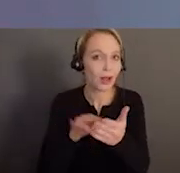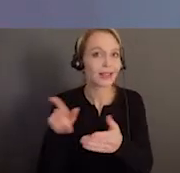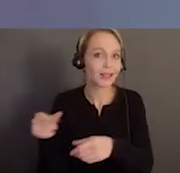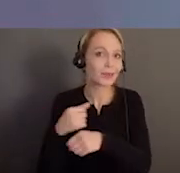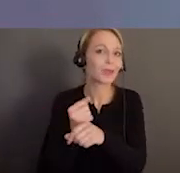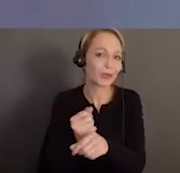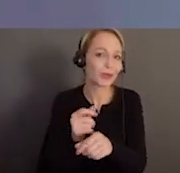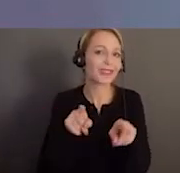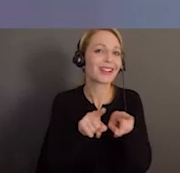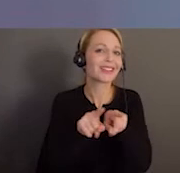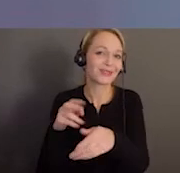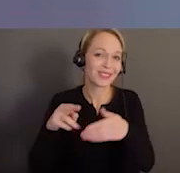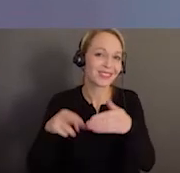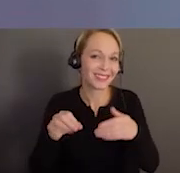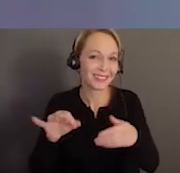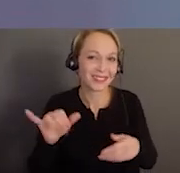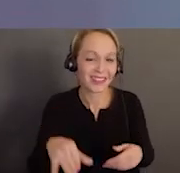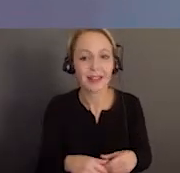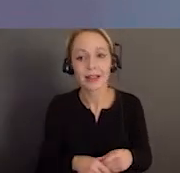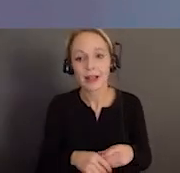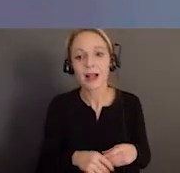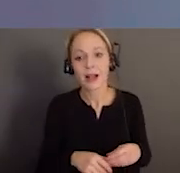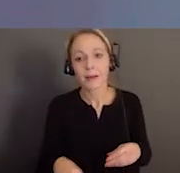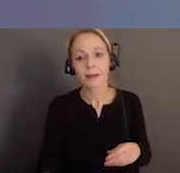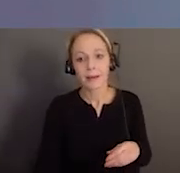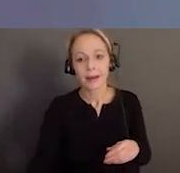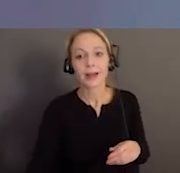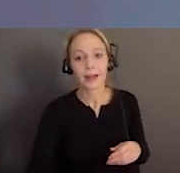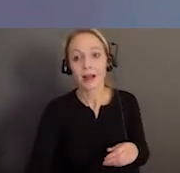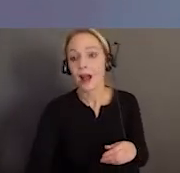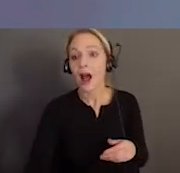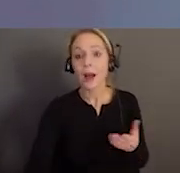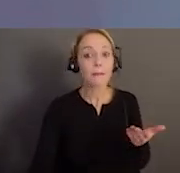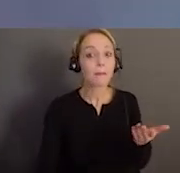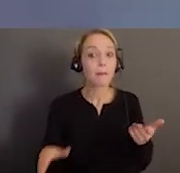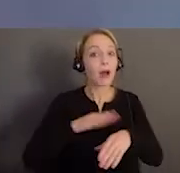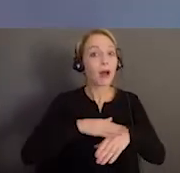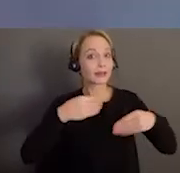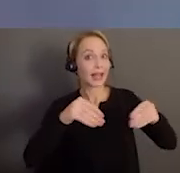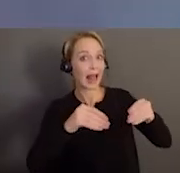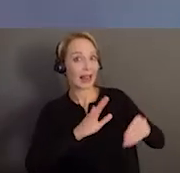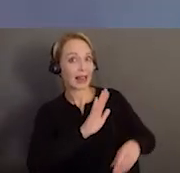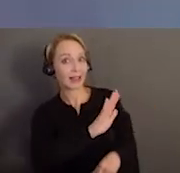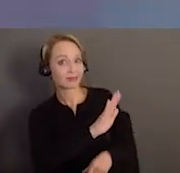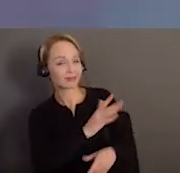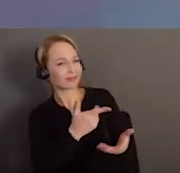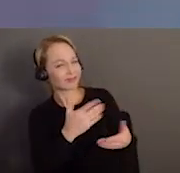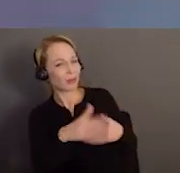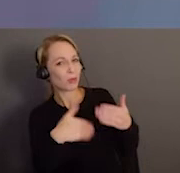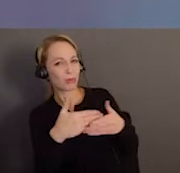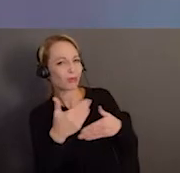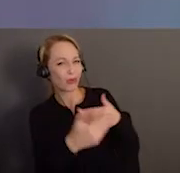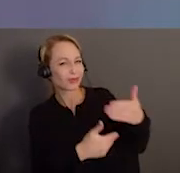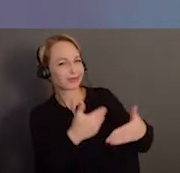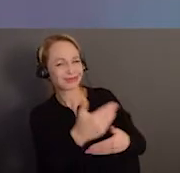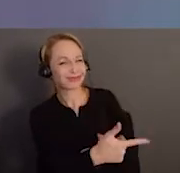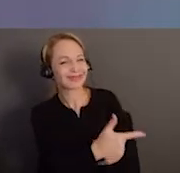AND ON THE SALES SIDE, JUST LIKE THE WHOLE PROCESS IS